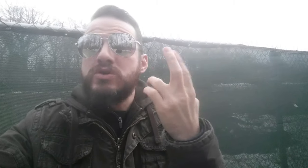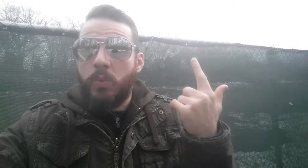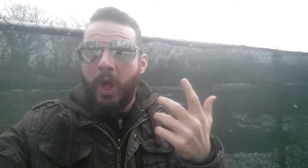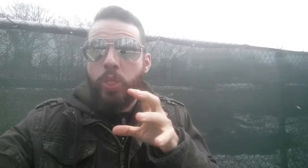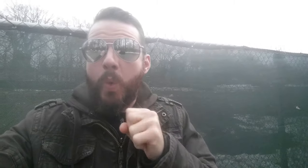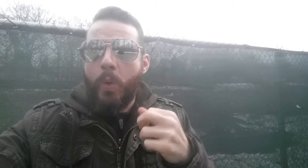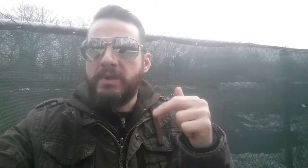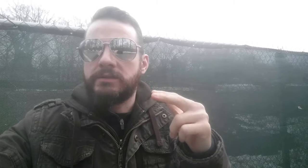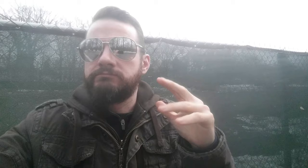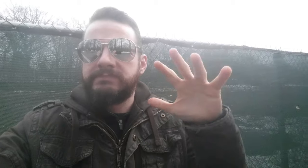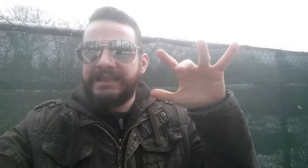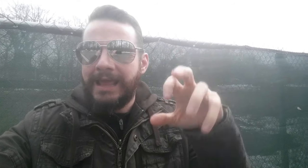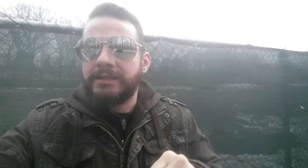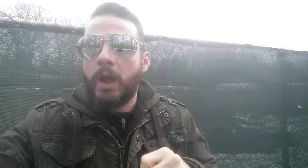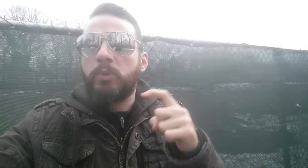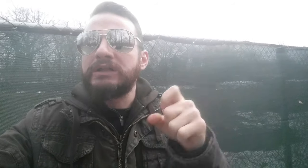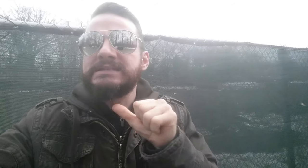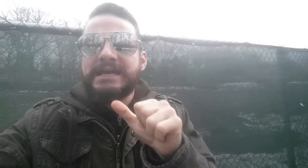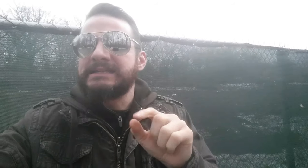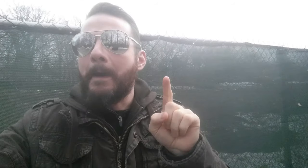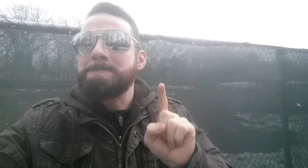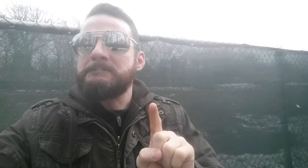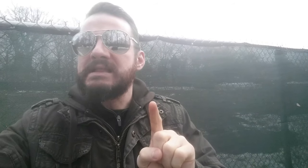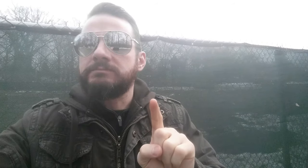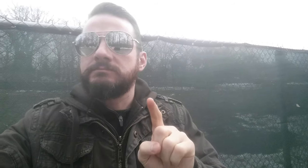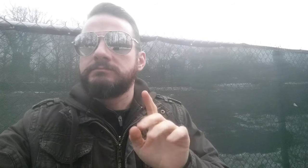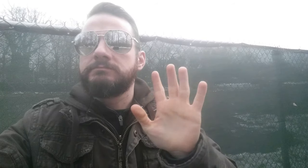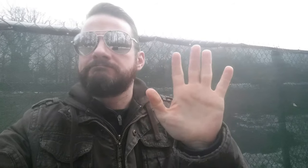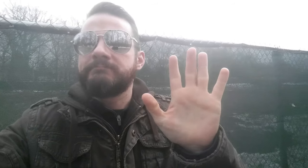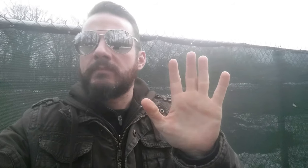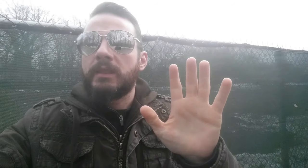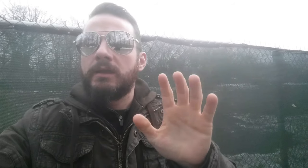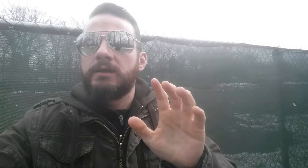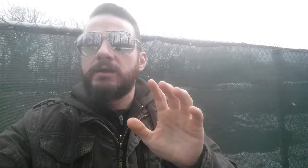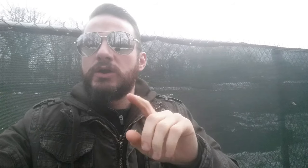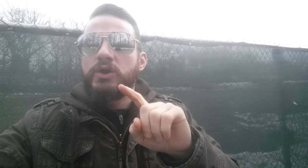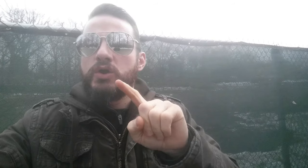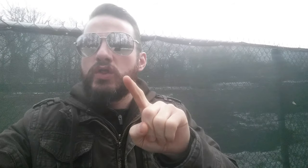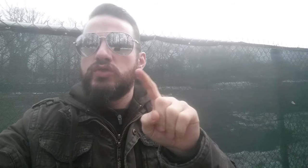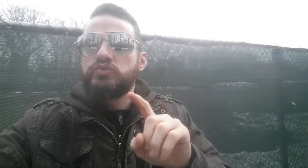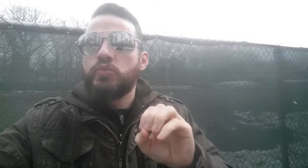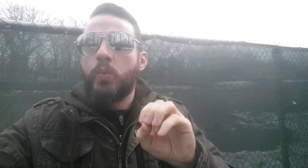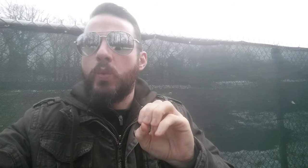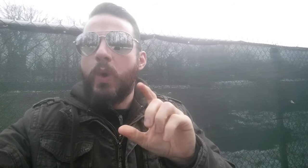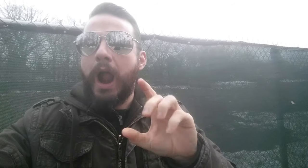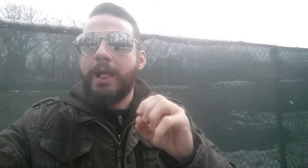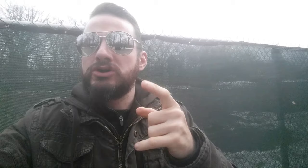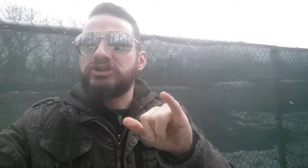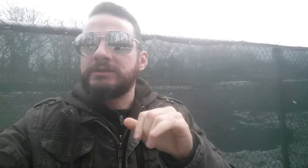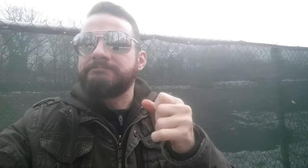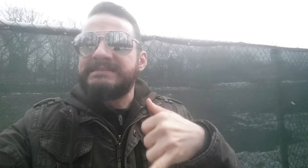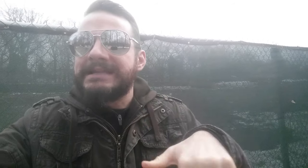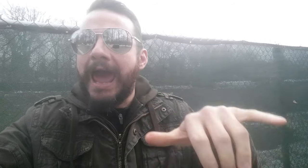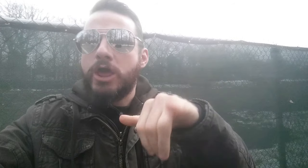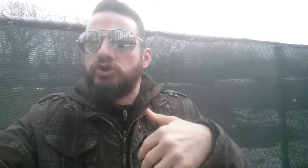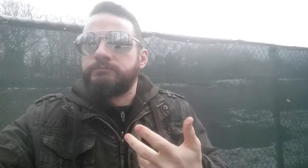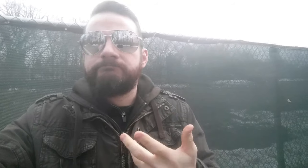They have a reason to take down the old building because it did not meet the zoological standards.